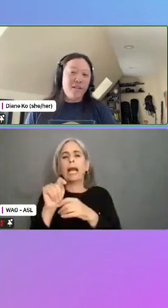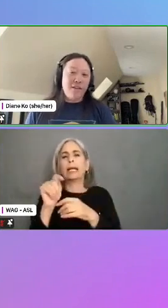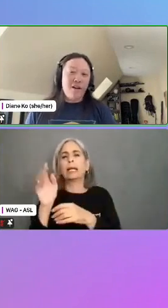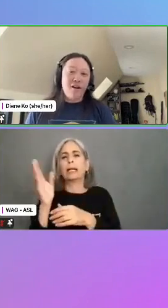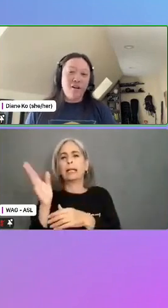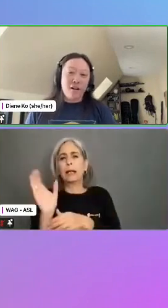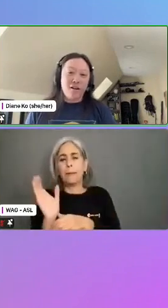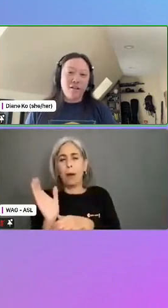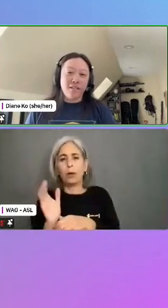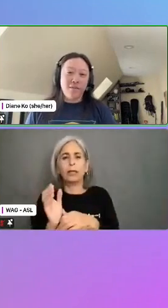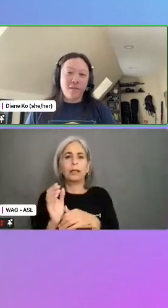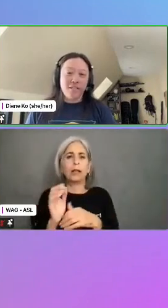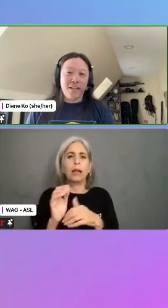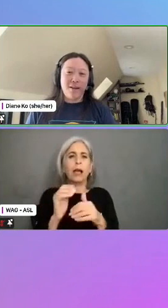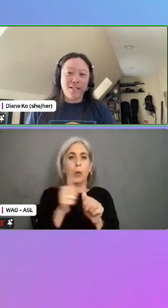to